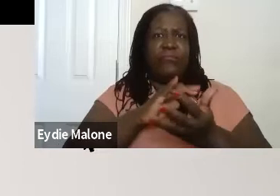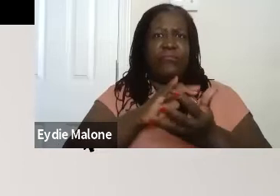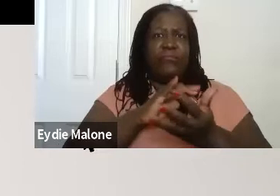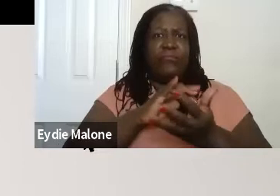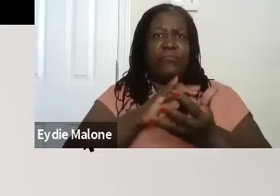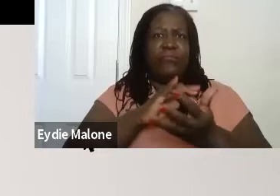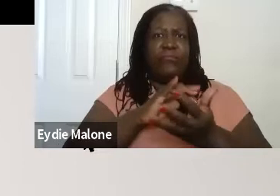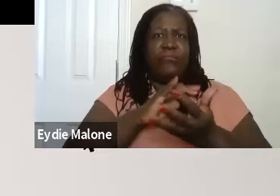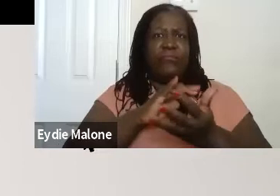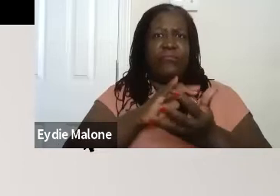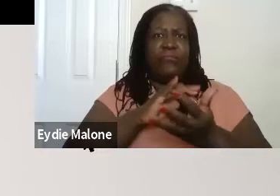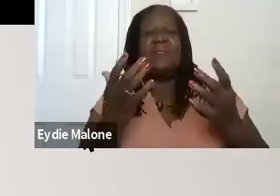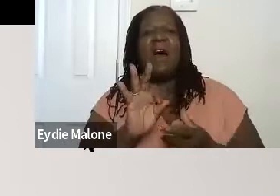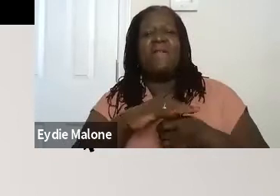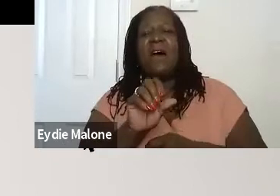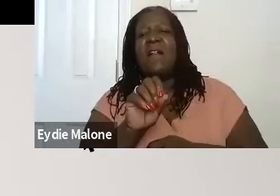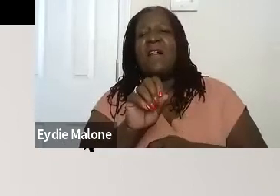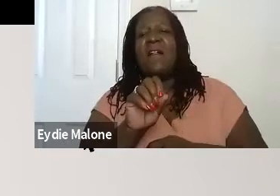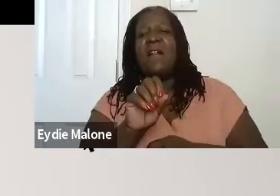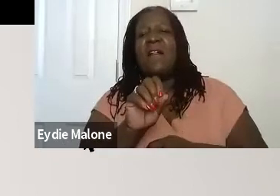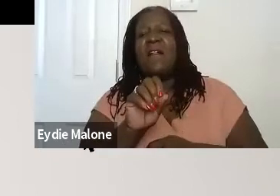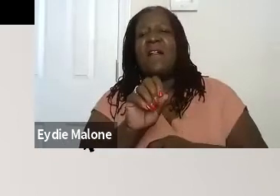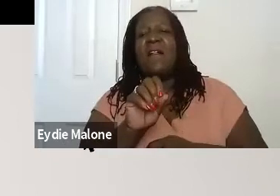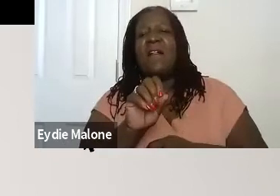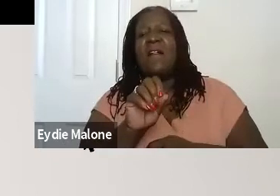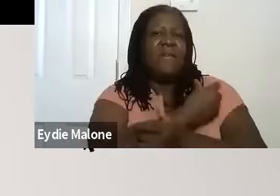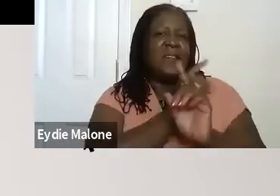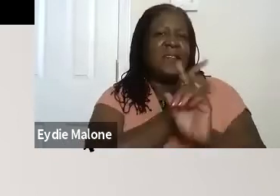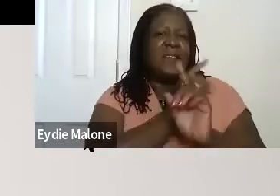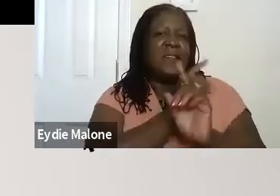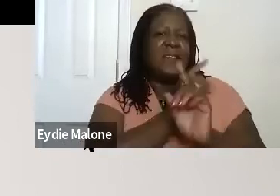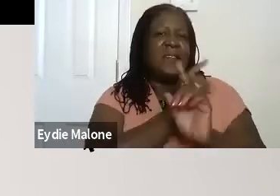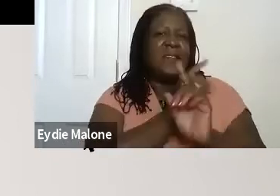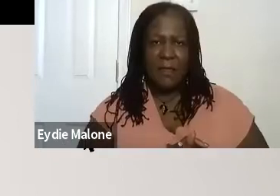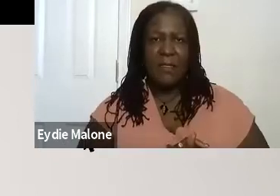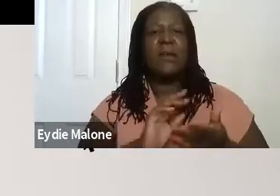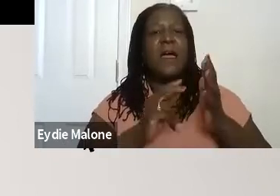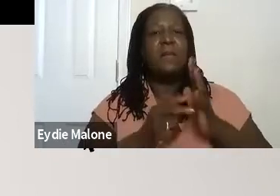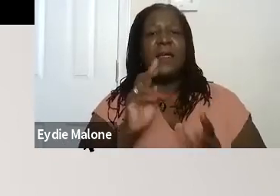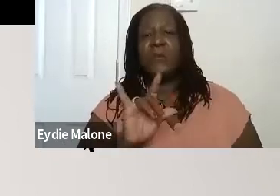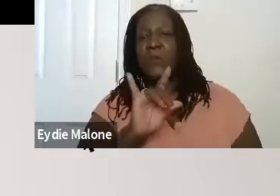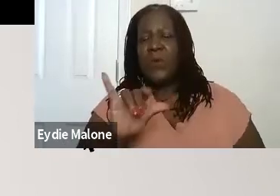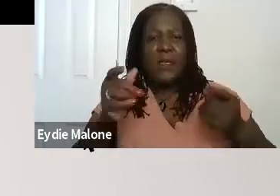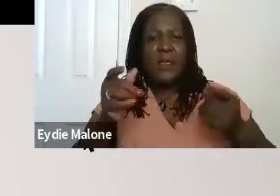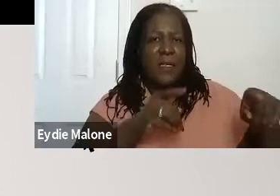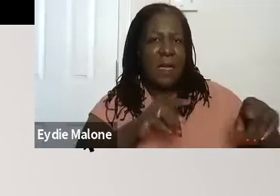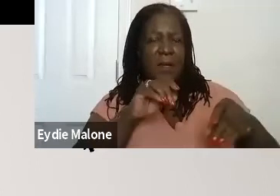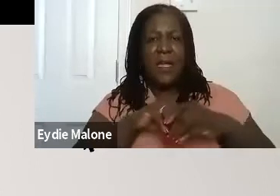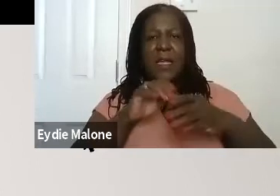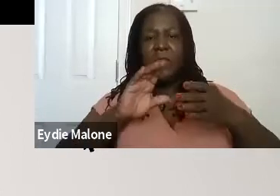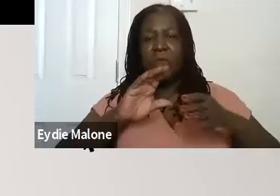a good vaccine response. And so the trials that went on in children with over 2200 children